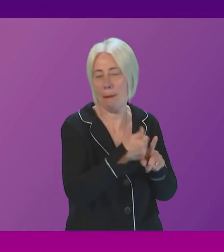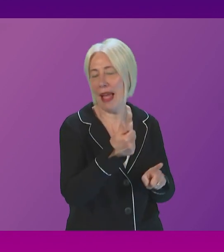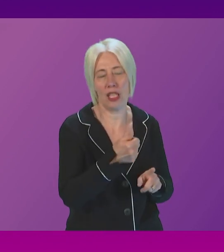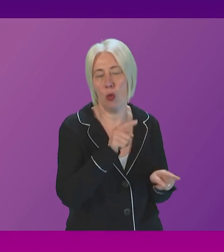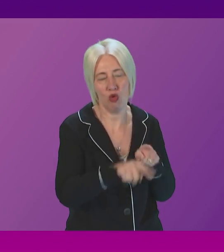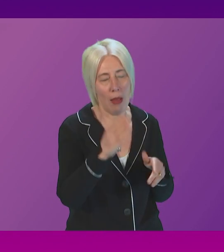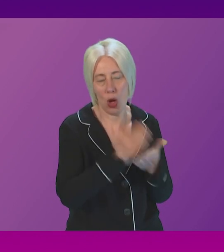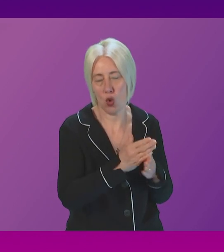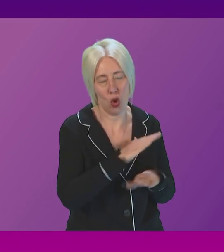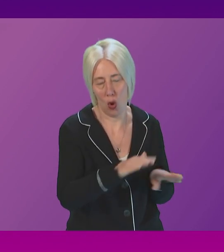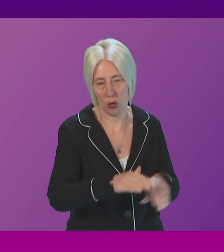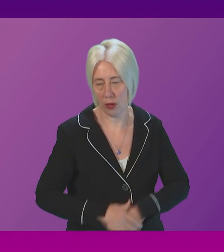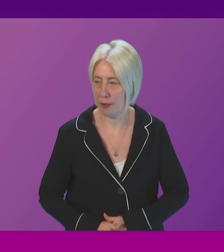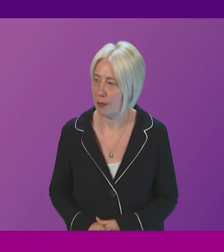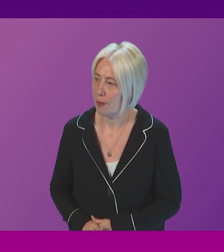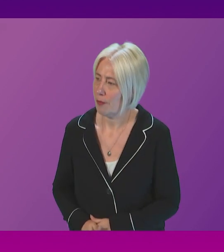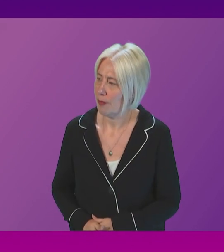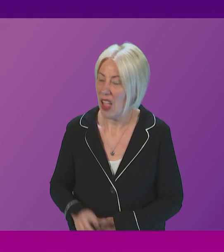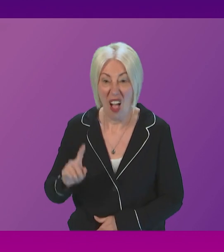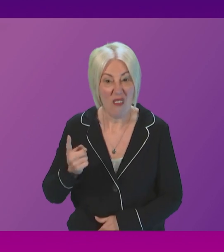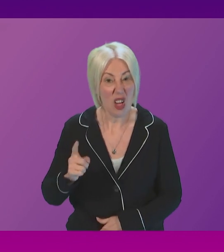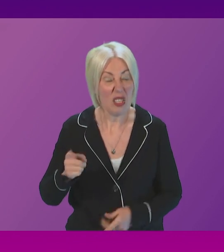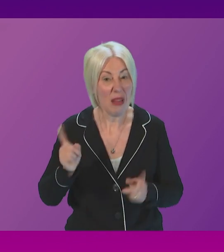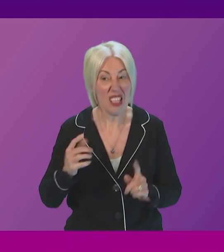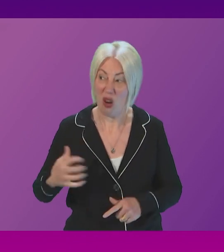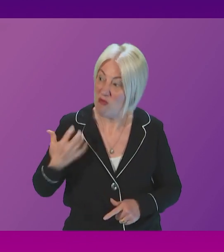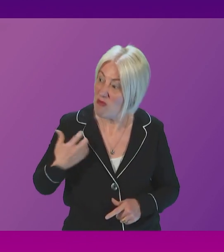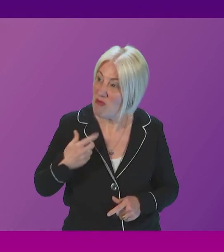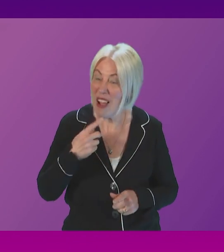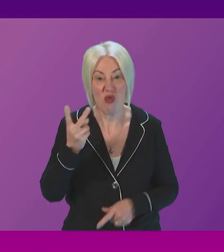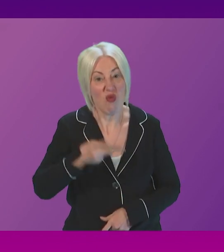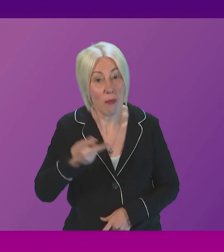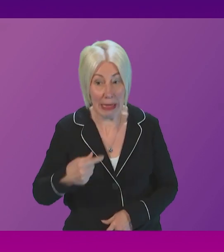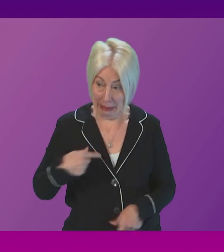The First Minister got annoyed that he had to repeat what he had said. I am getting annoyed that